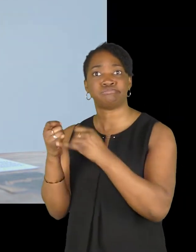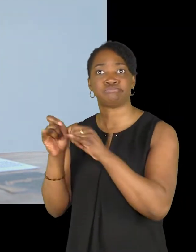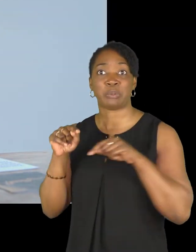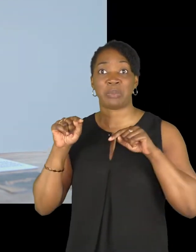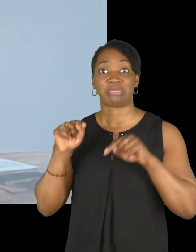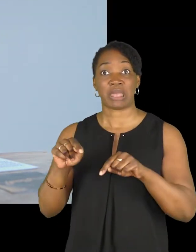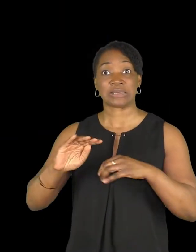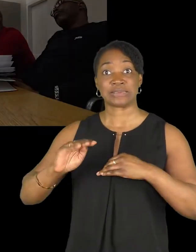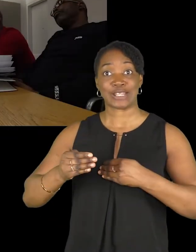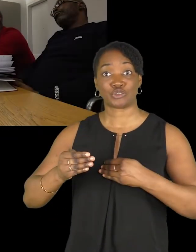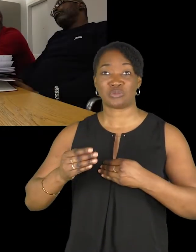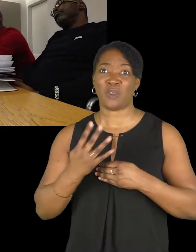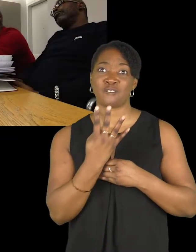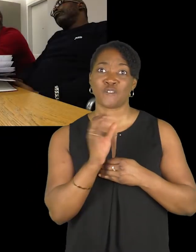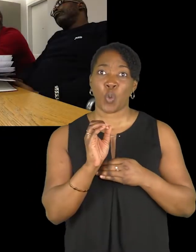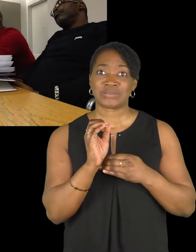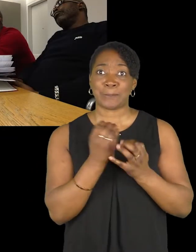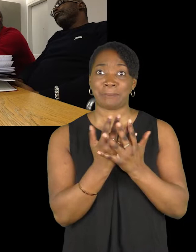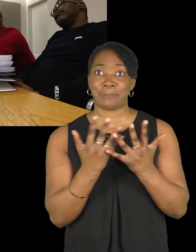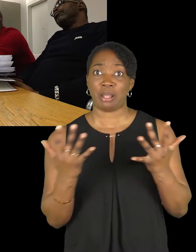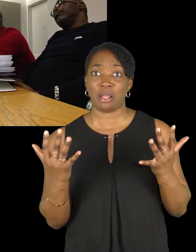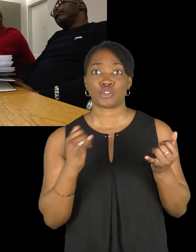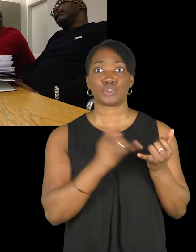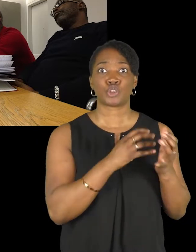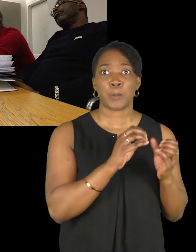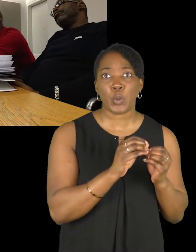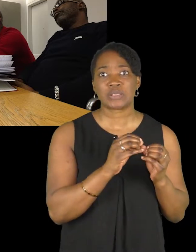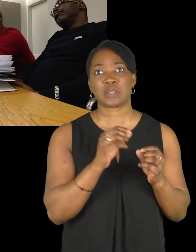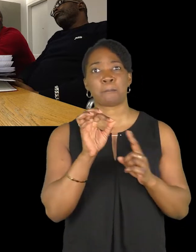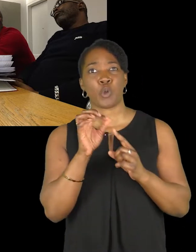around that. But that session, there was like 40 people there and you know, people like Sonia Boyce